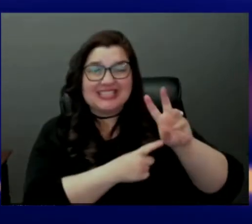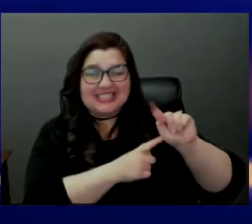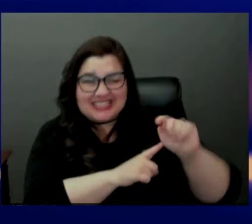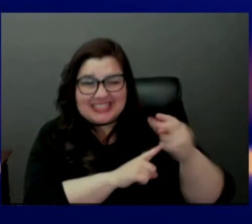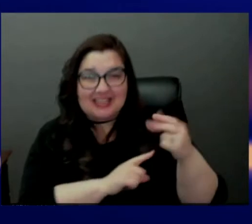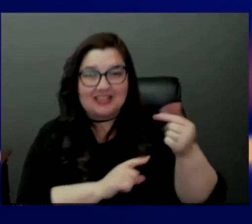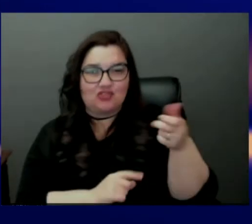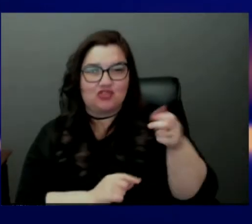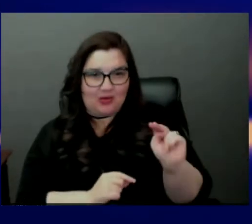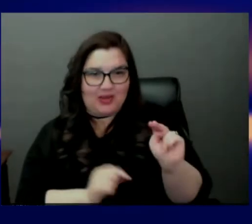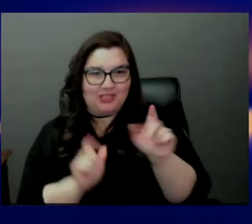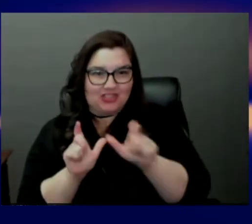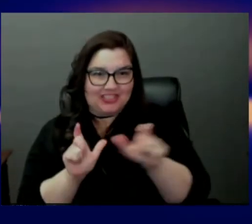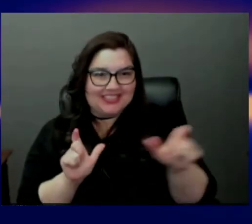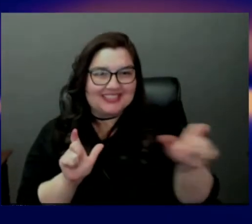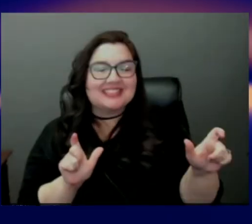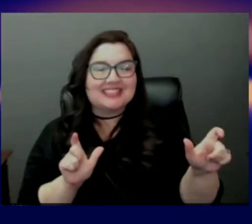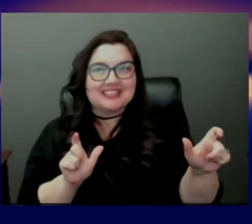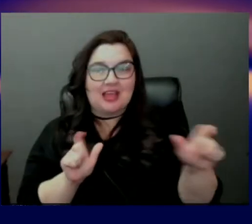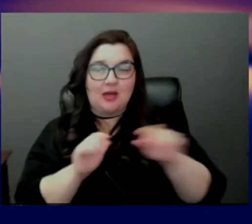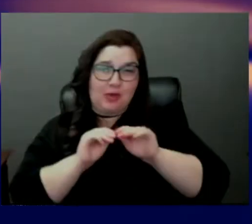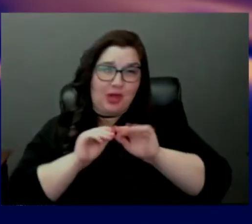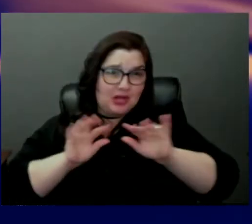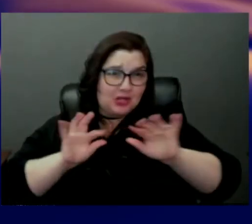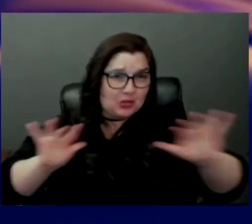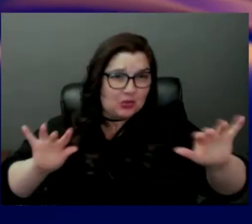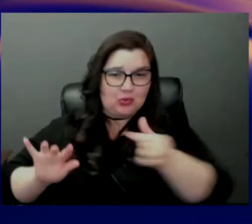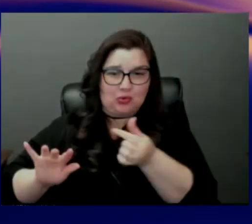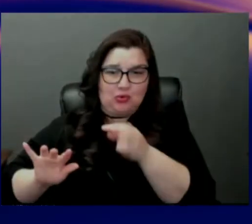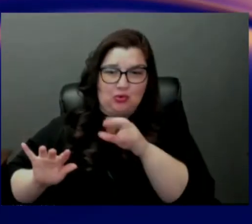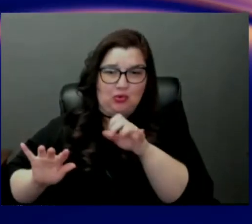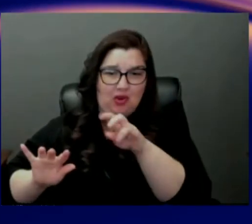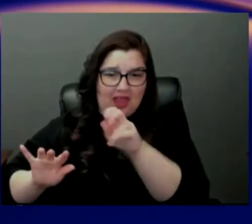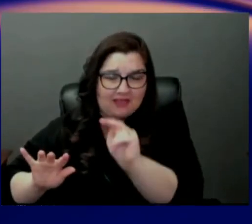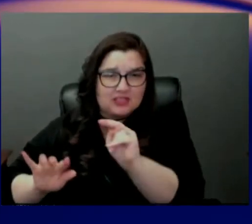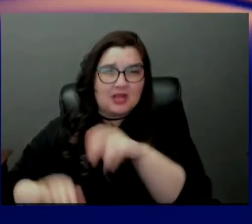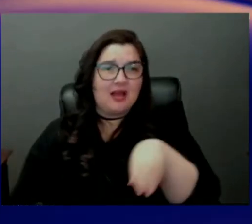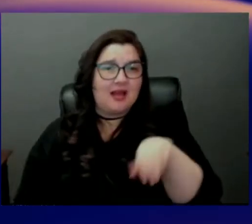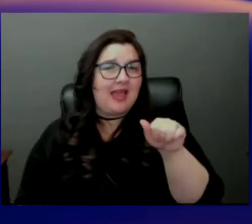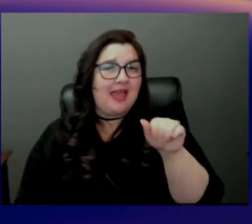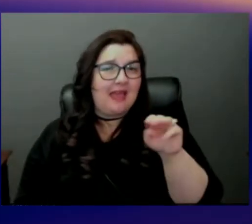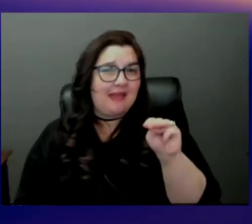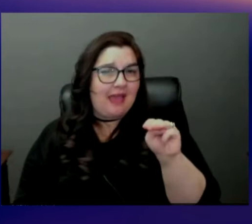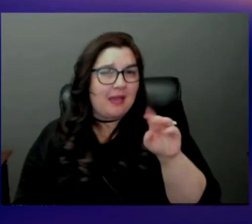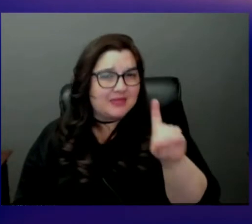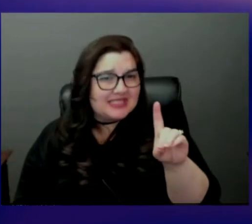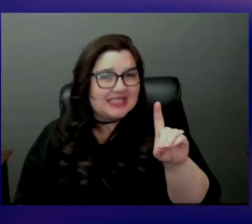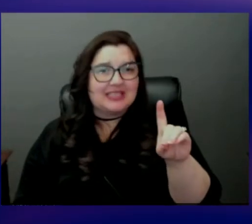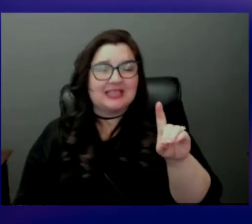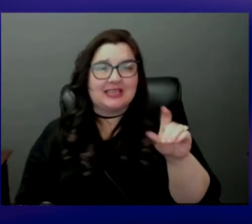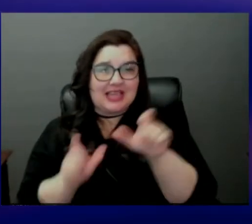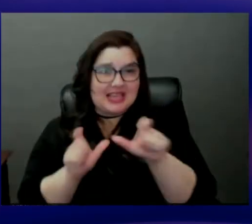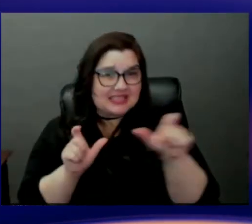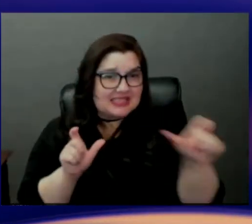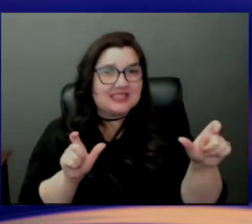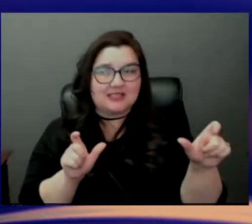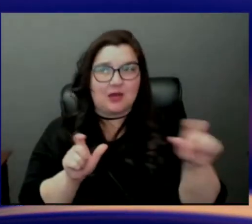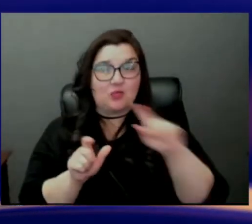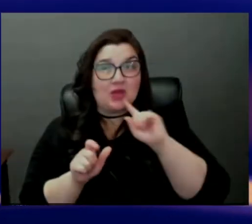all the way across graviton AMD and Intel based instances. And actually all of them today now support